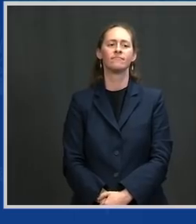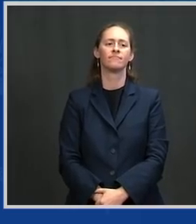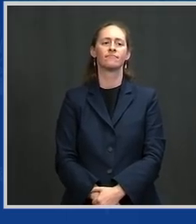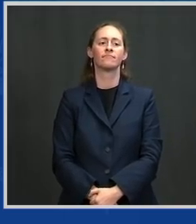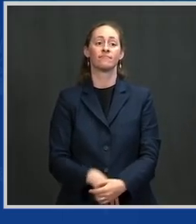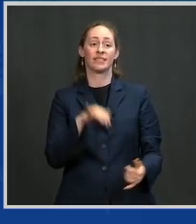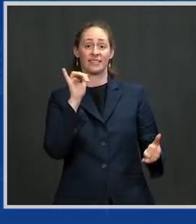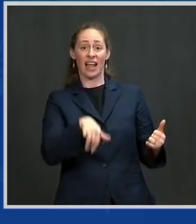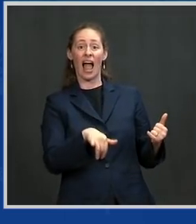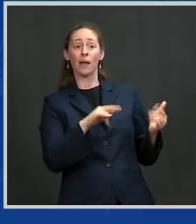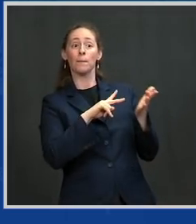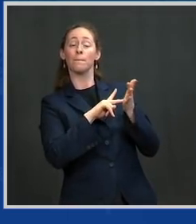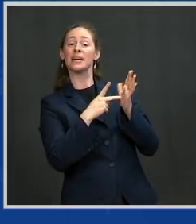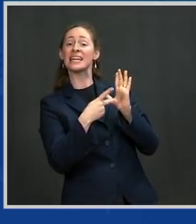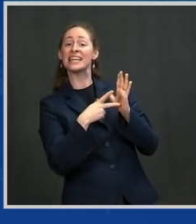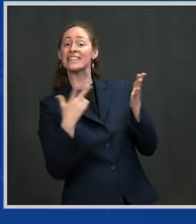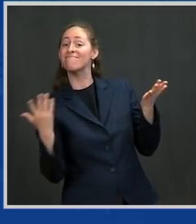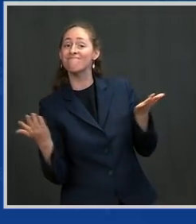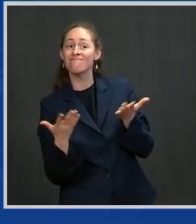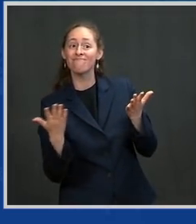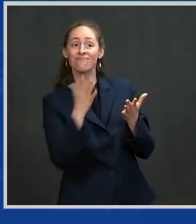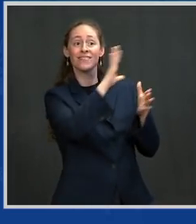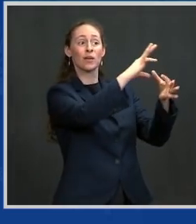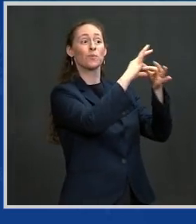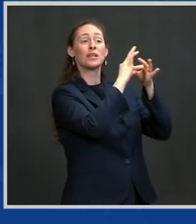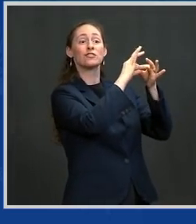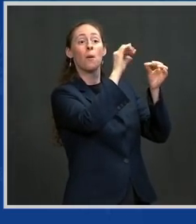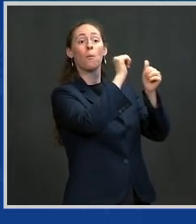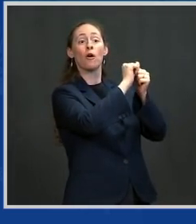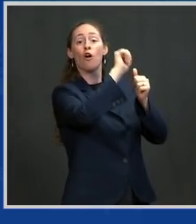with the rest of the world, in my view, and with me.